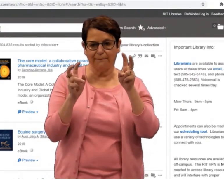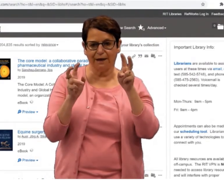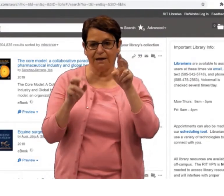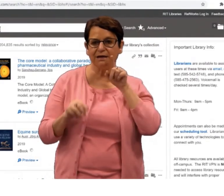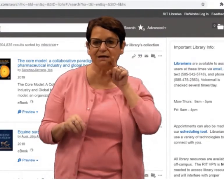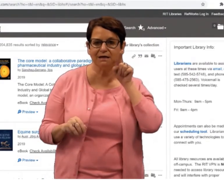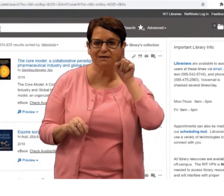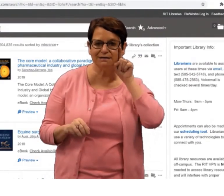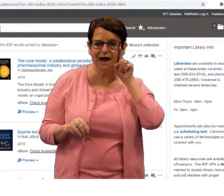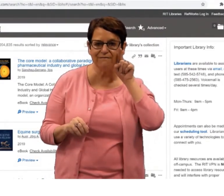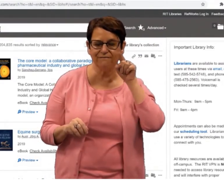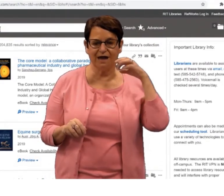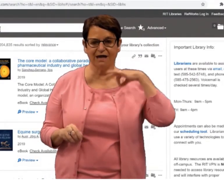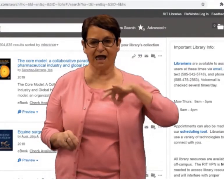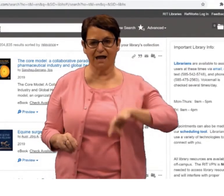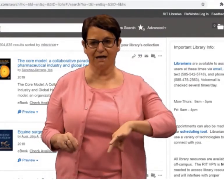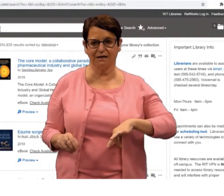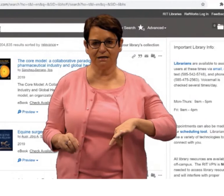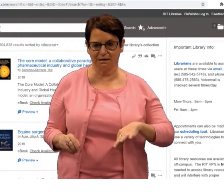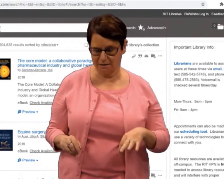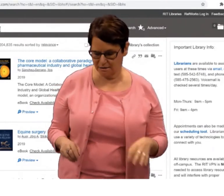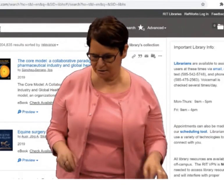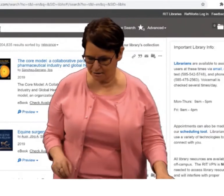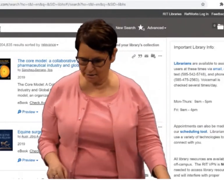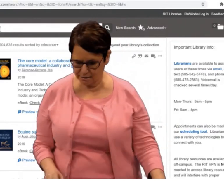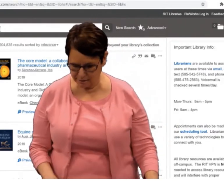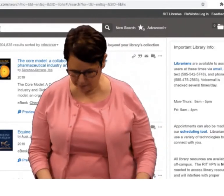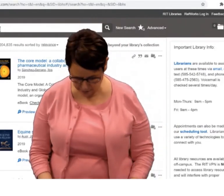Suppose I'm interested in the topic deaf gain.